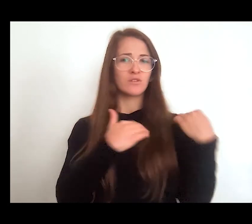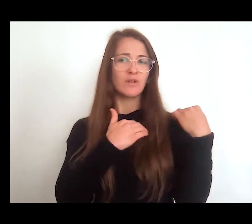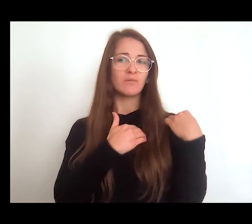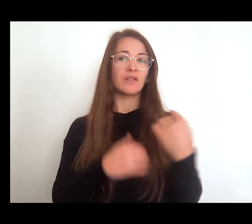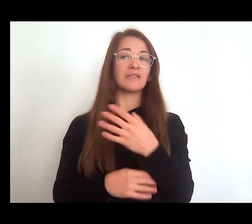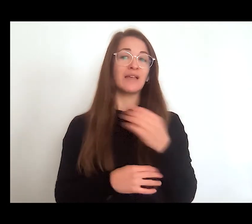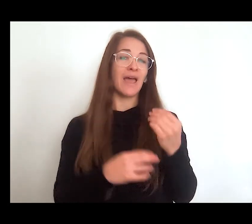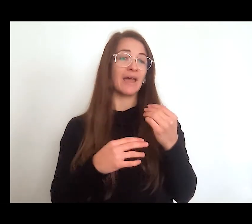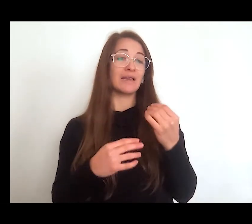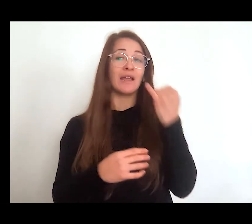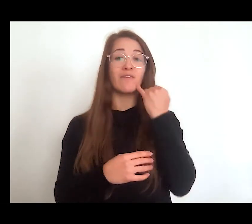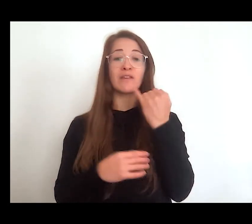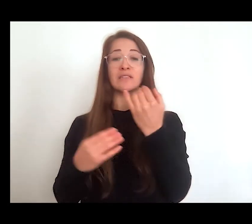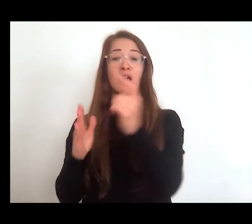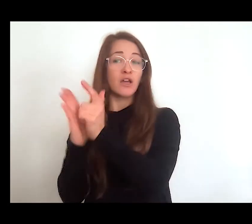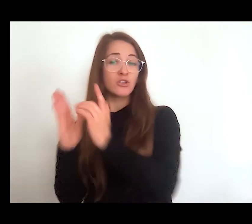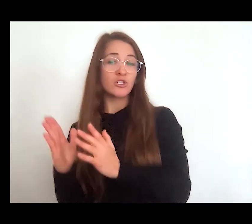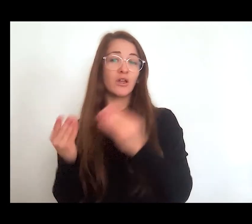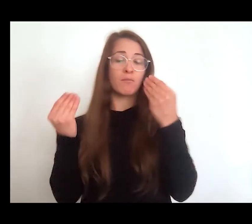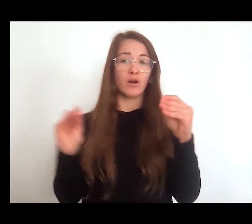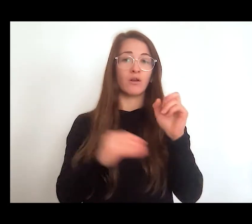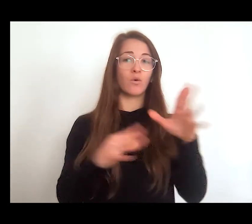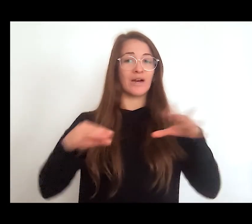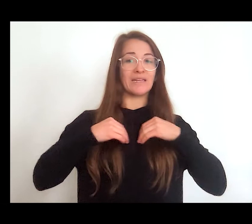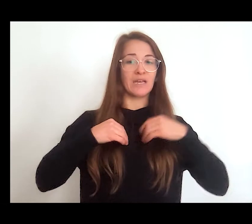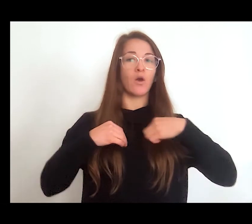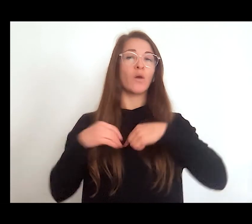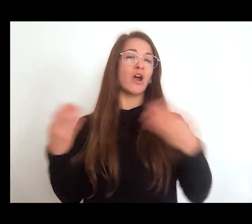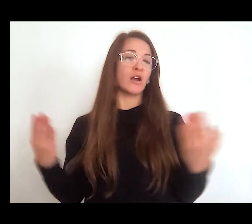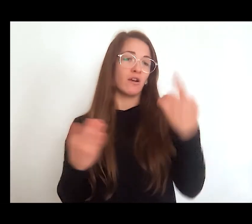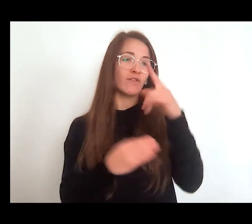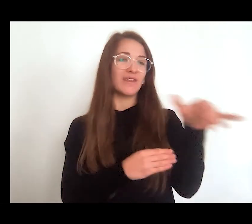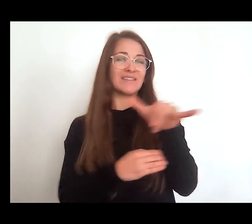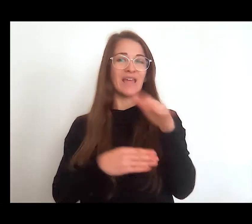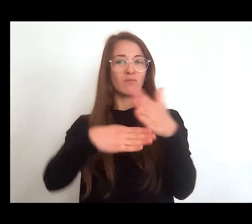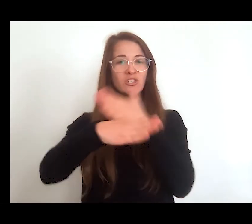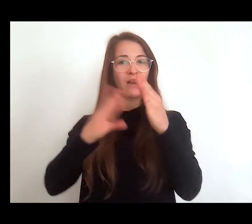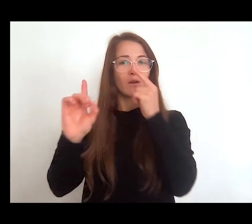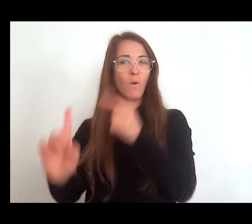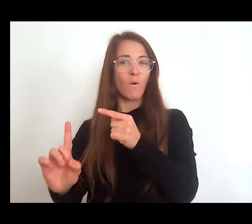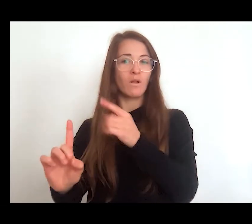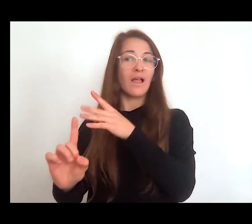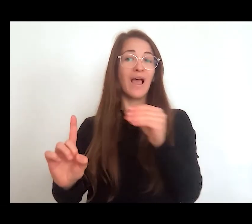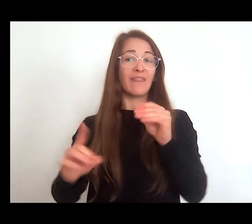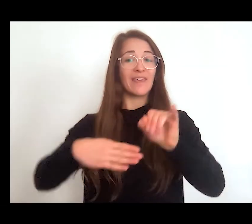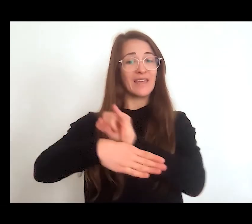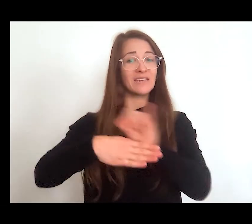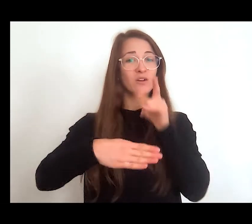AND ALSO WORKING WITH THE ATTORNEY OR MARKETING OR INTAKE, WE ARE ALL HERE FOR THE SAME PURPOSE.